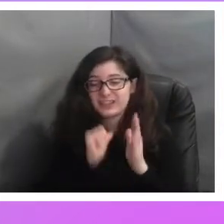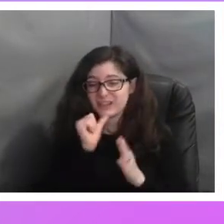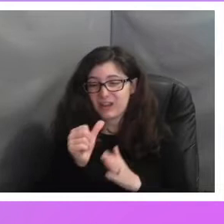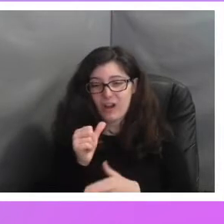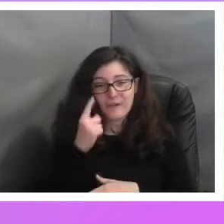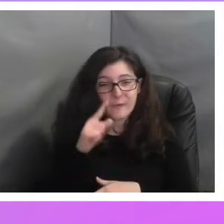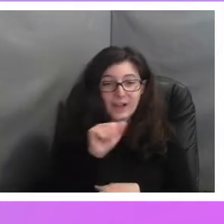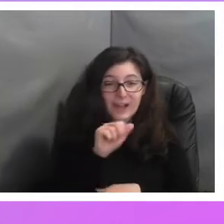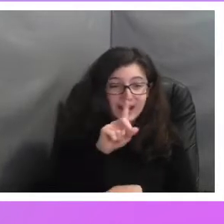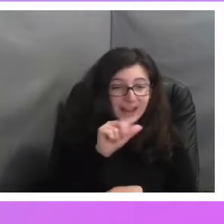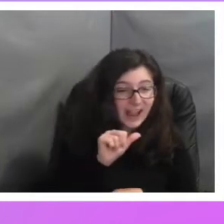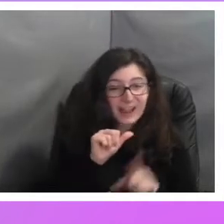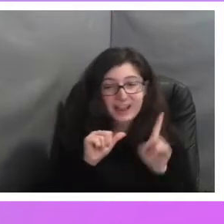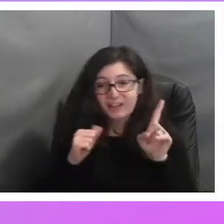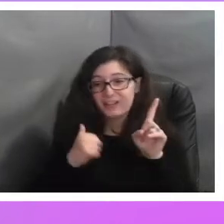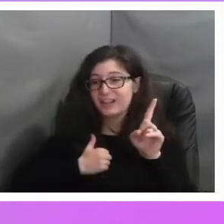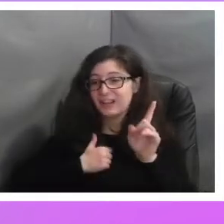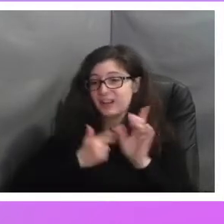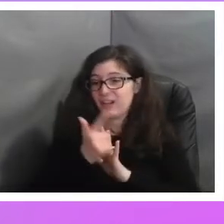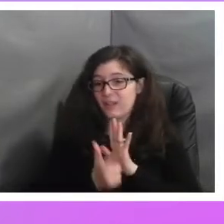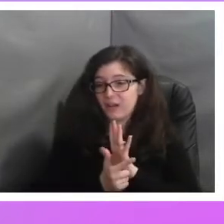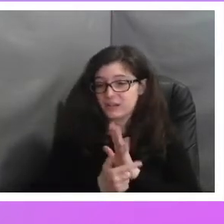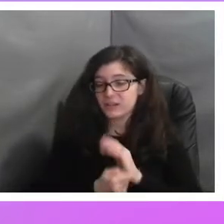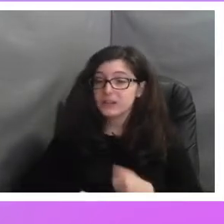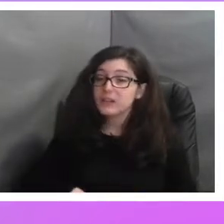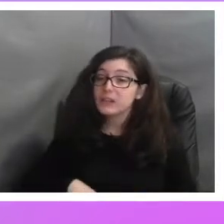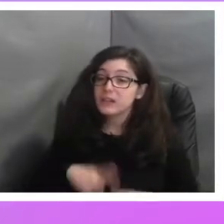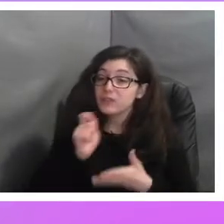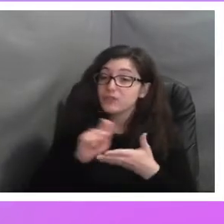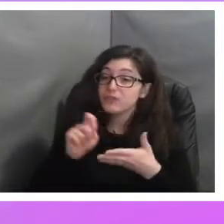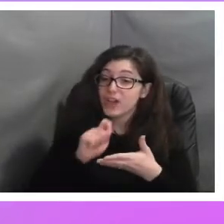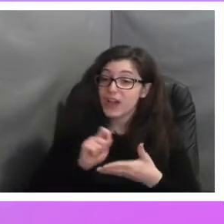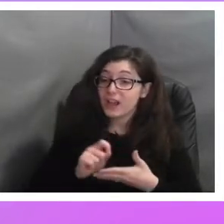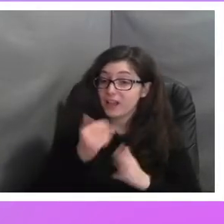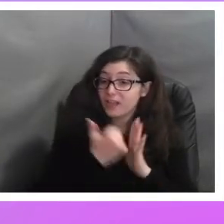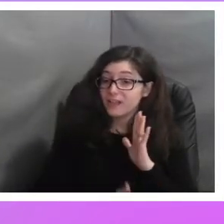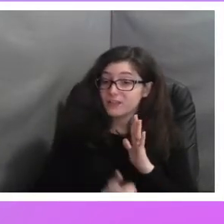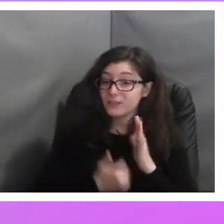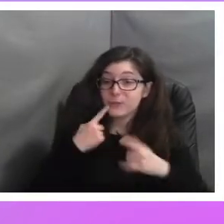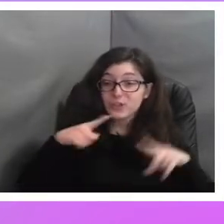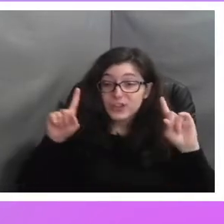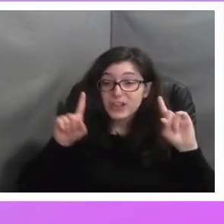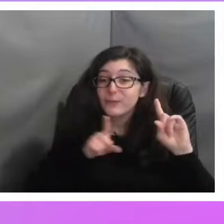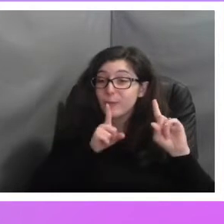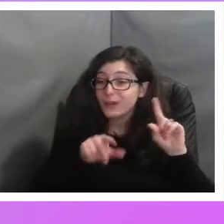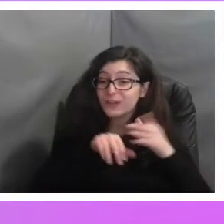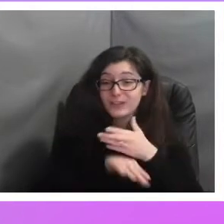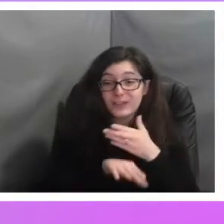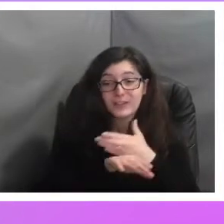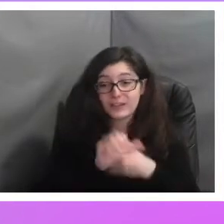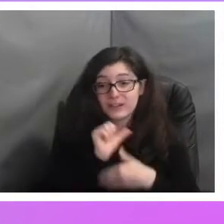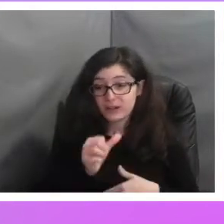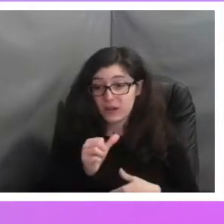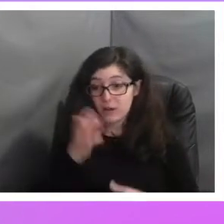and it's also not a checklist to achieve actual accessibility, because technology accessibility is not about